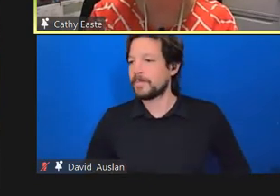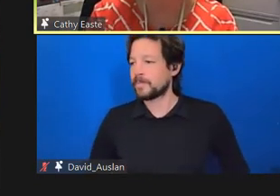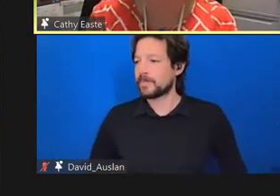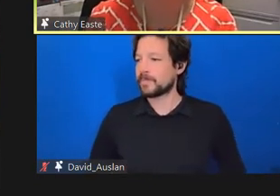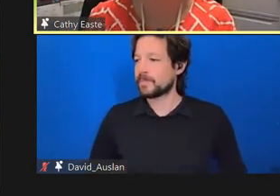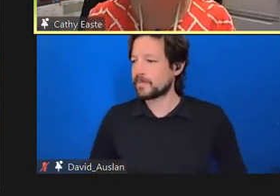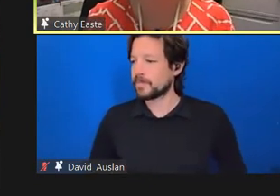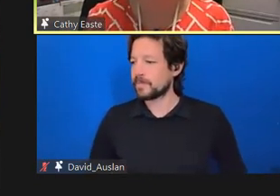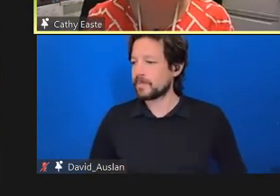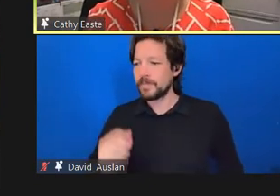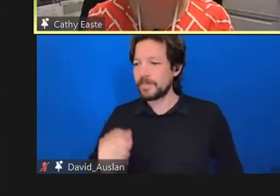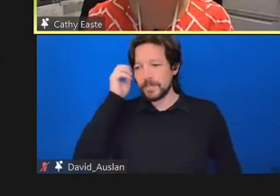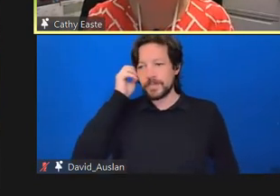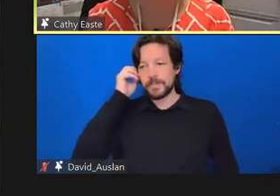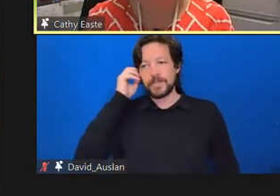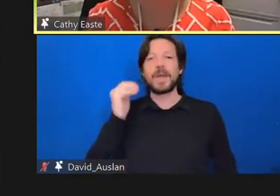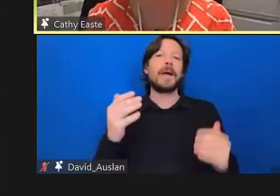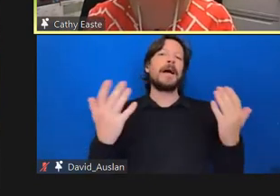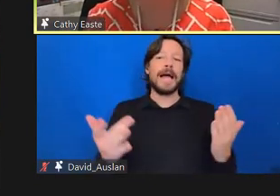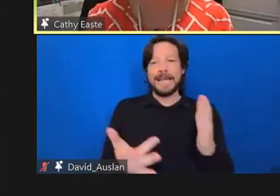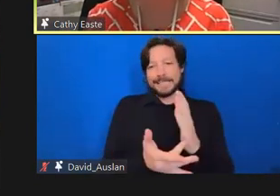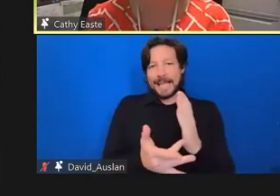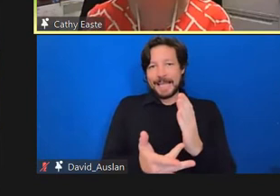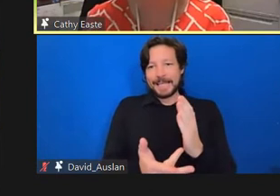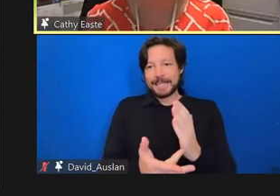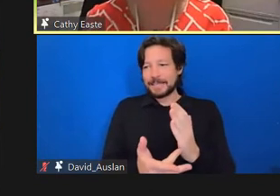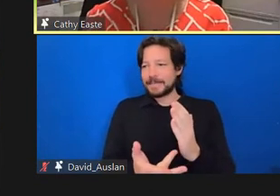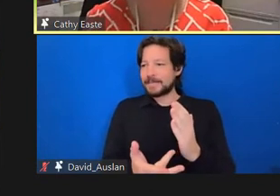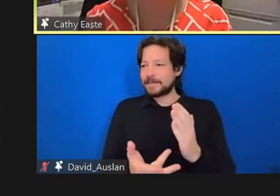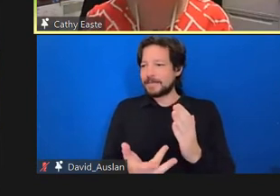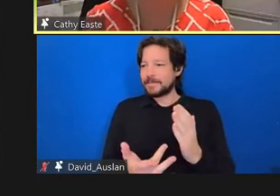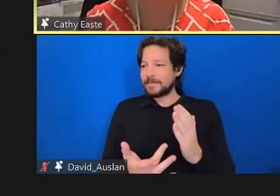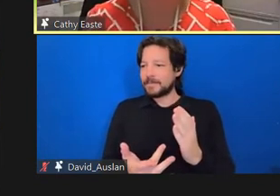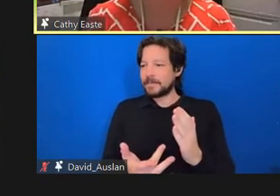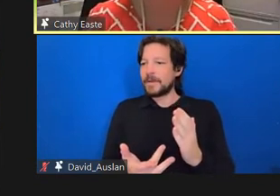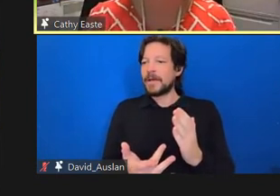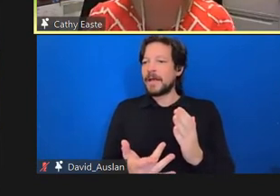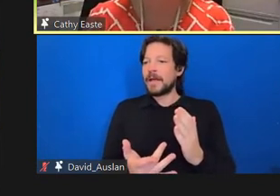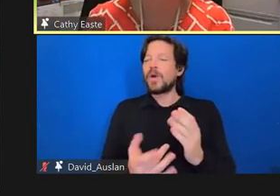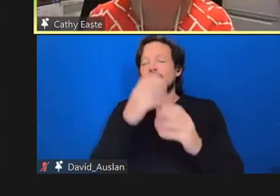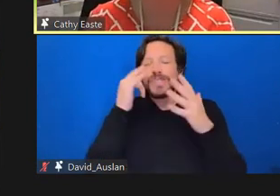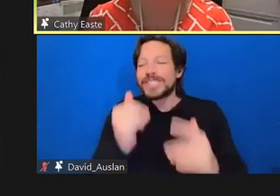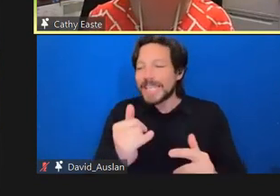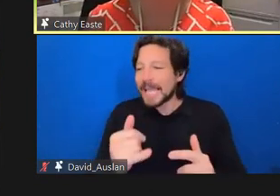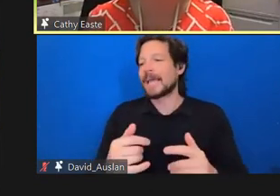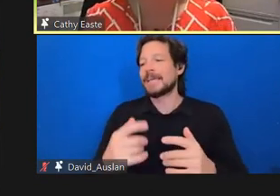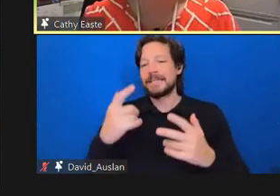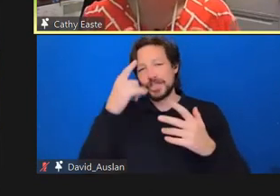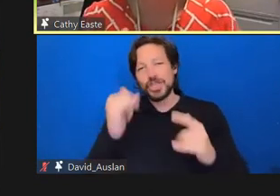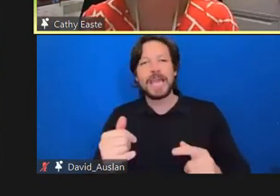Check expectations. Develop agency in students. Don't do everything for the student, but show them